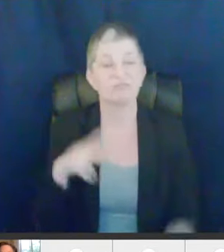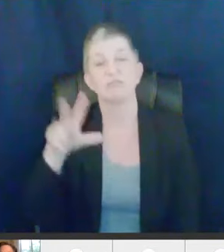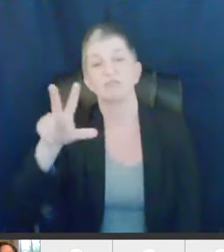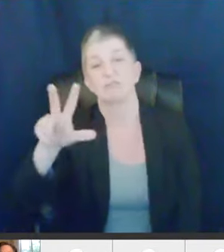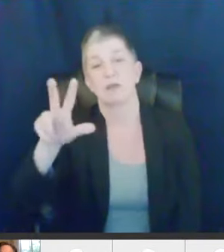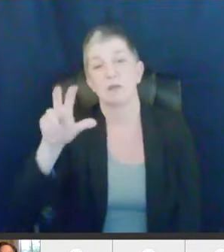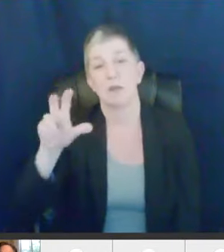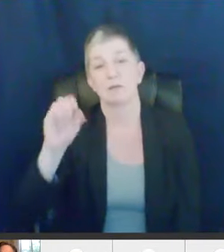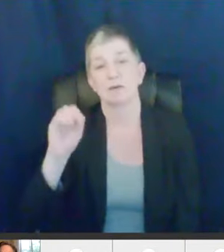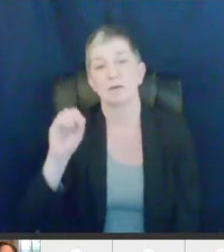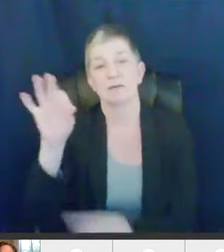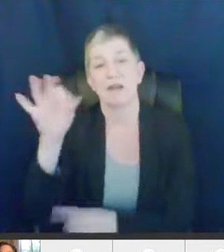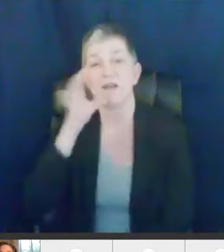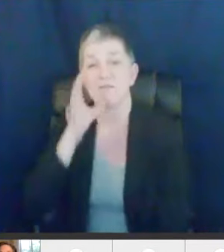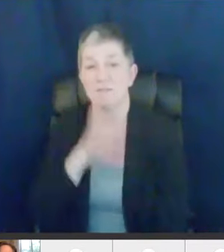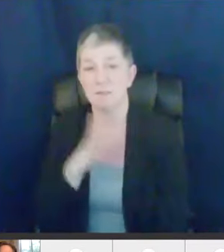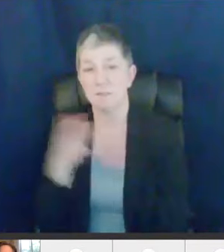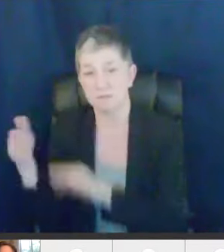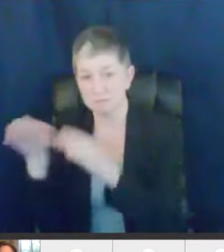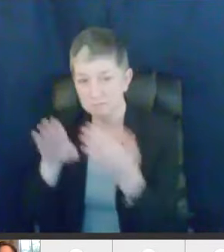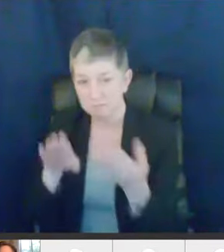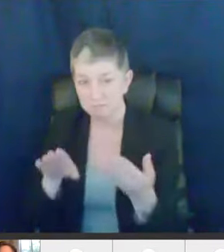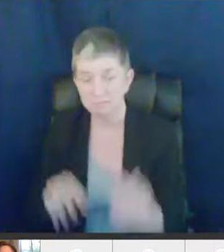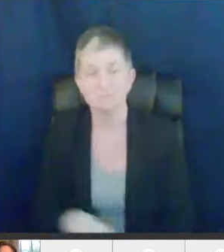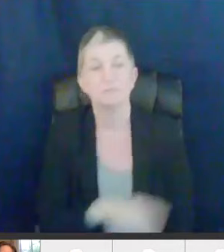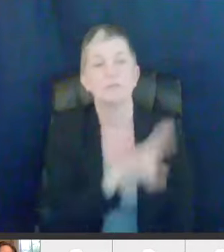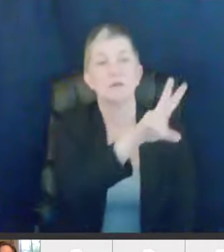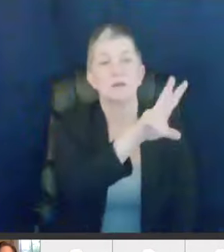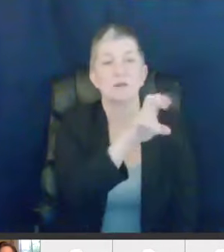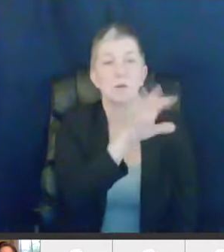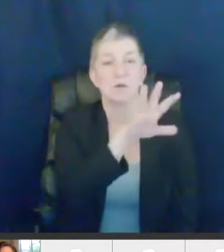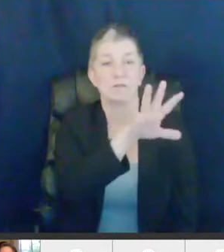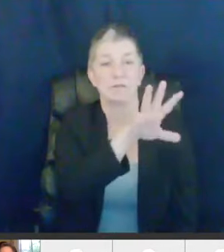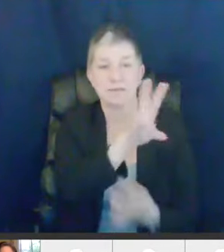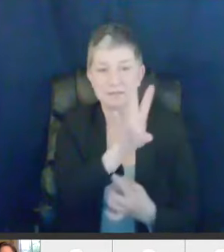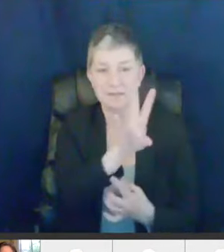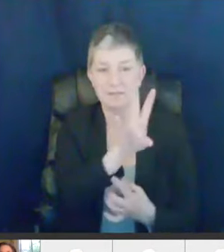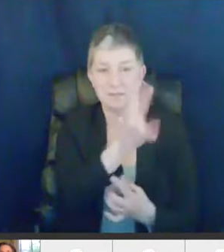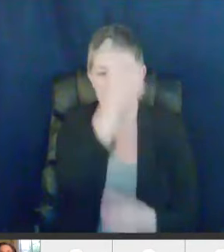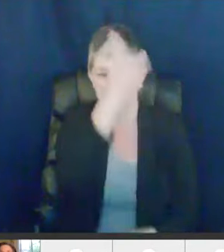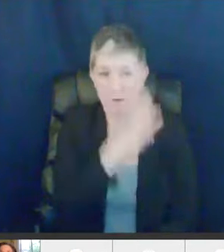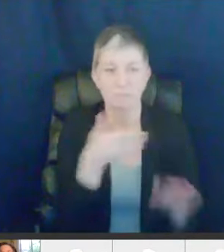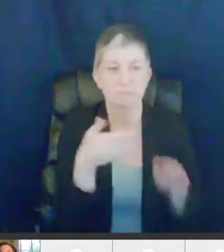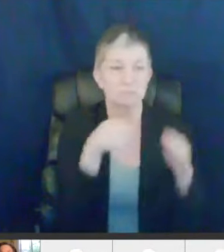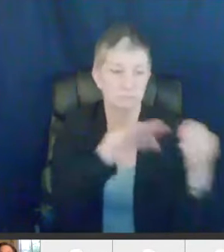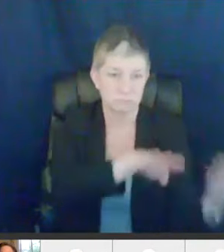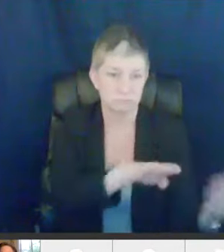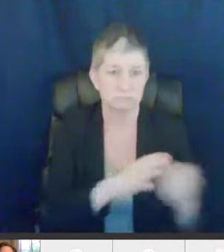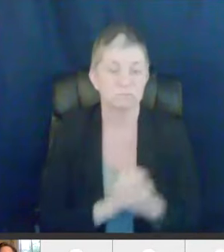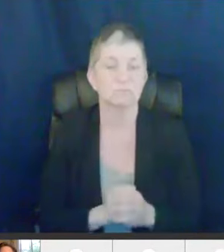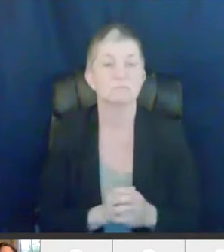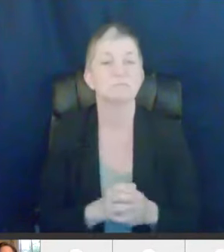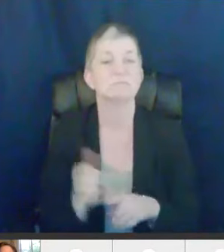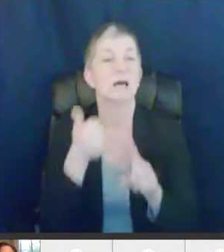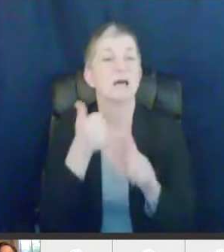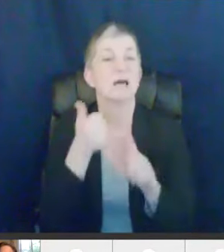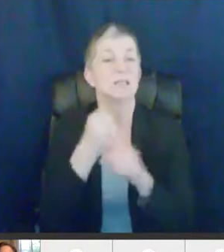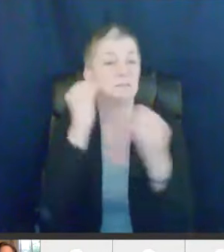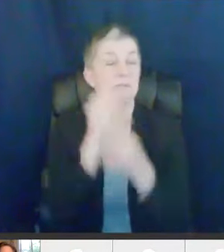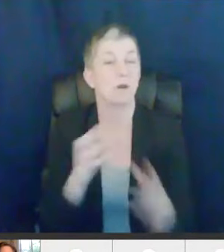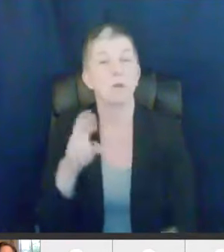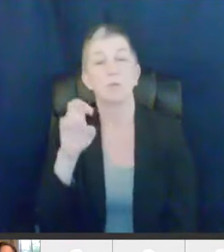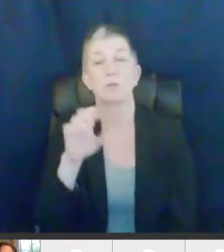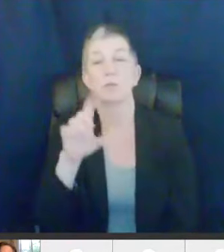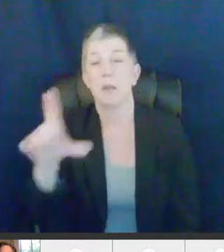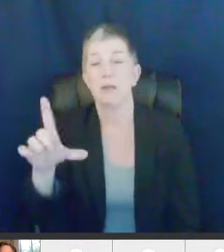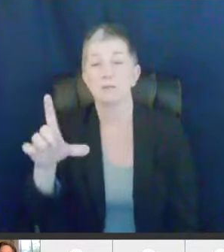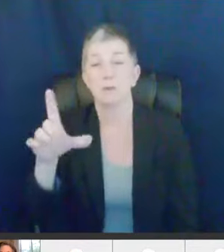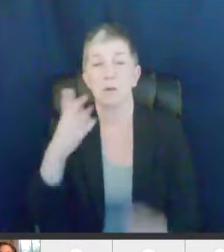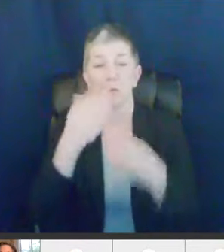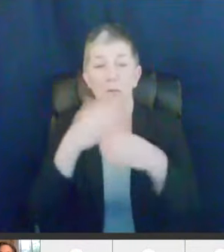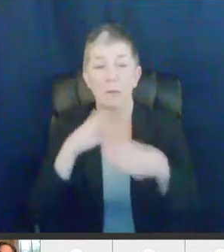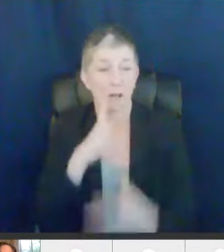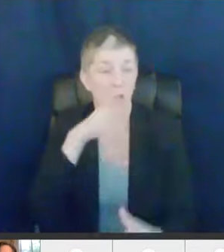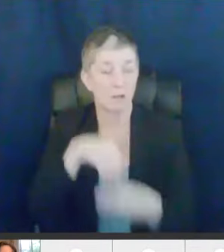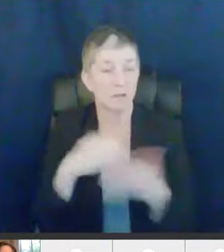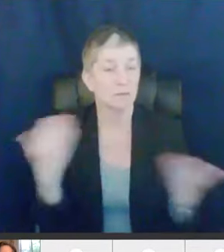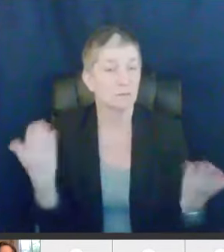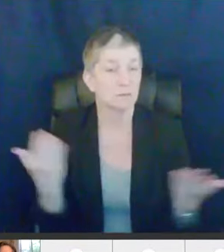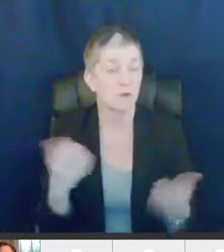females and 257 males the self-reported breakdown that we have includes 13 Asian 3